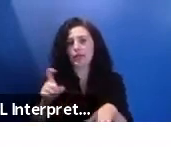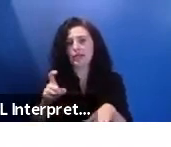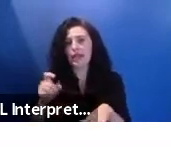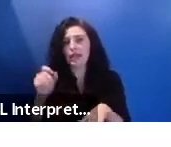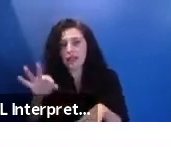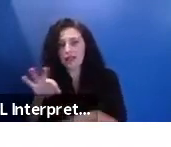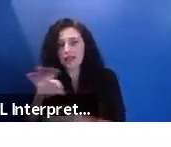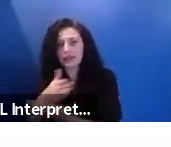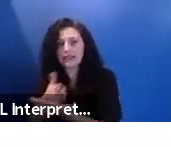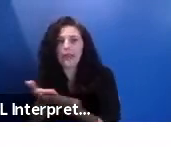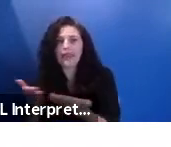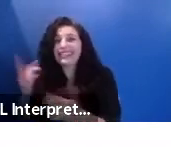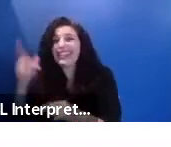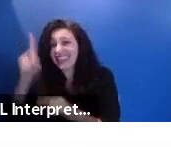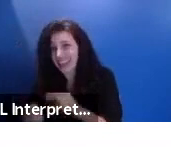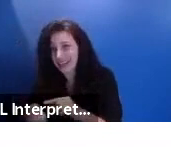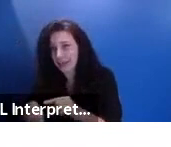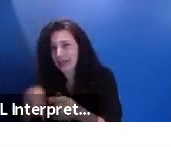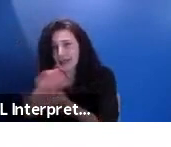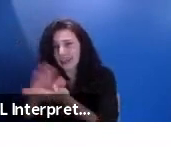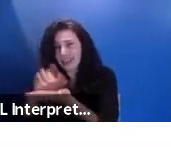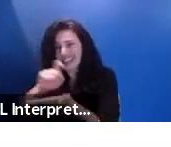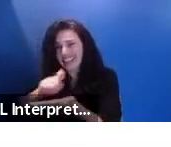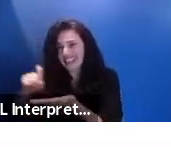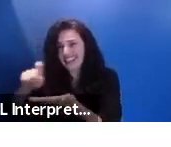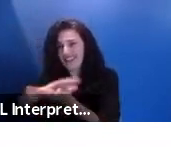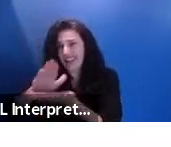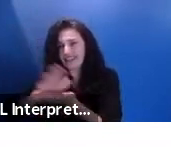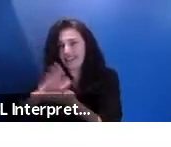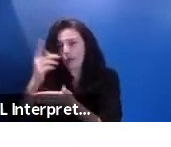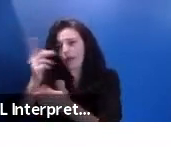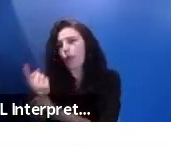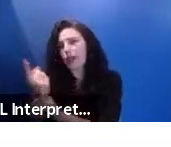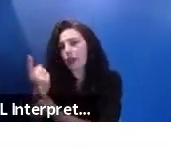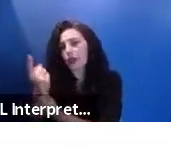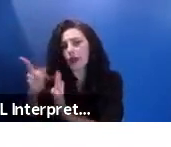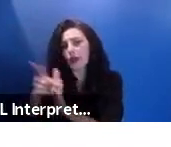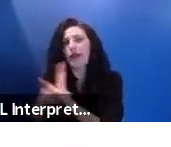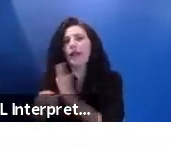that can't be disinfected using regular protocols, it's important to note that quarantining can be an acceptable alternative.